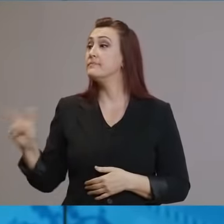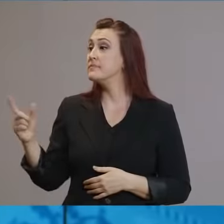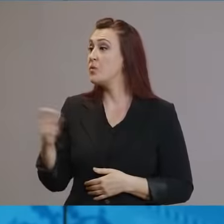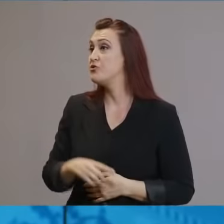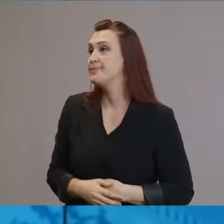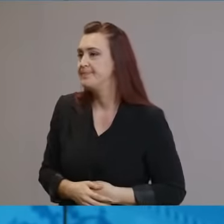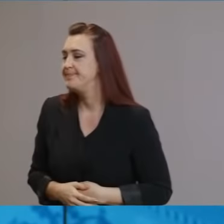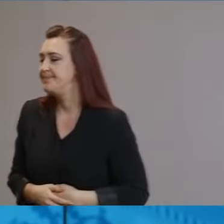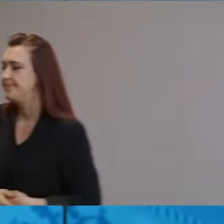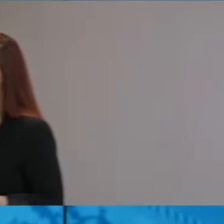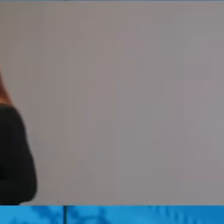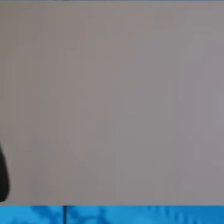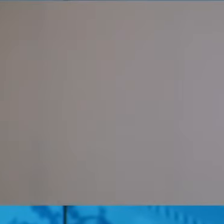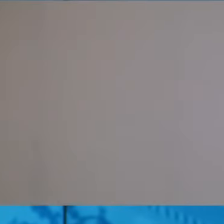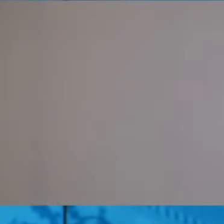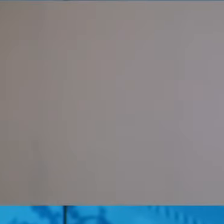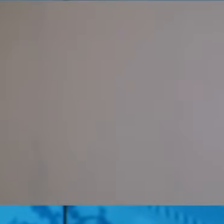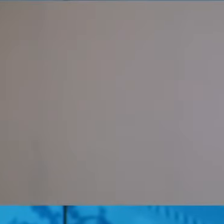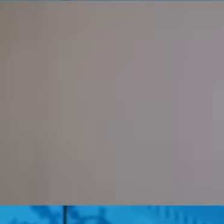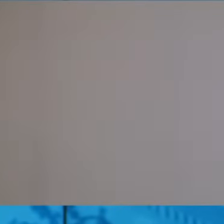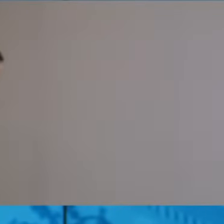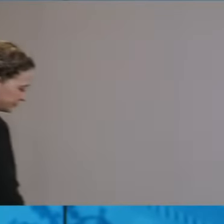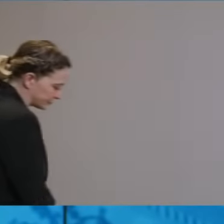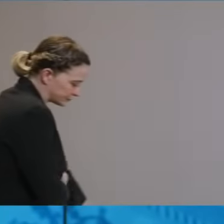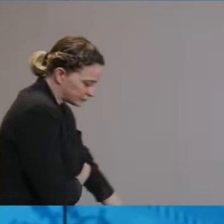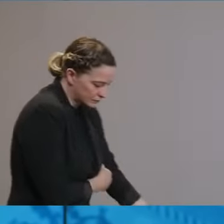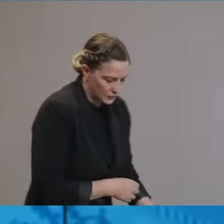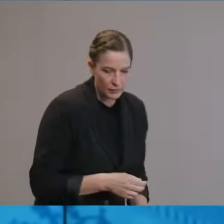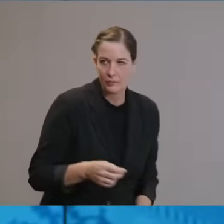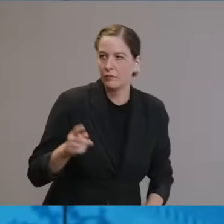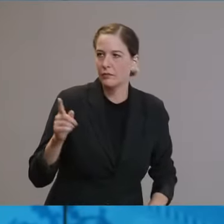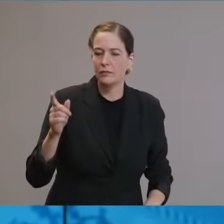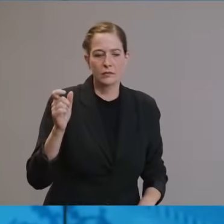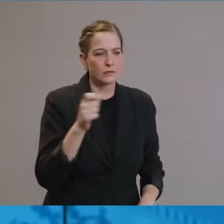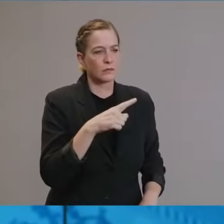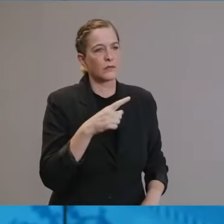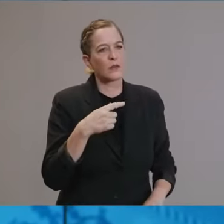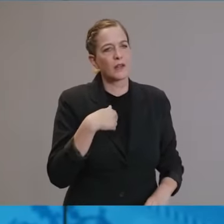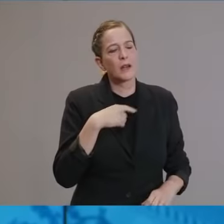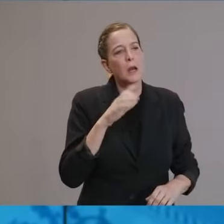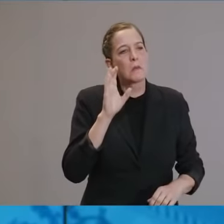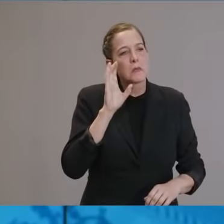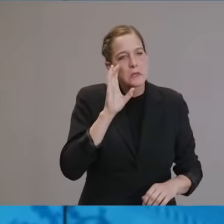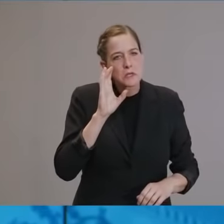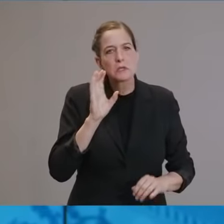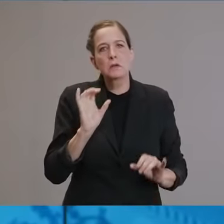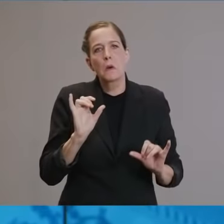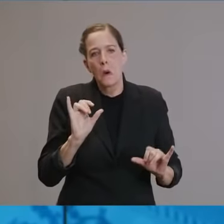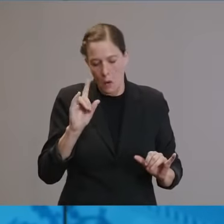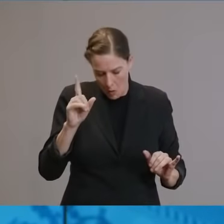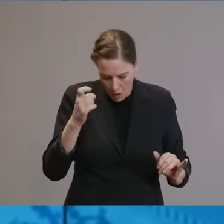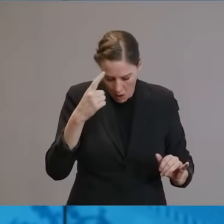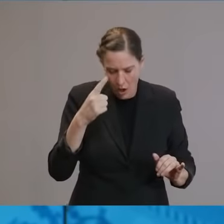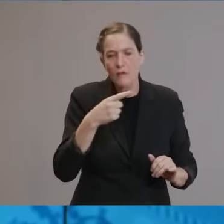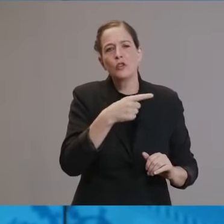SO I'M LISTENING TO WHAT YOU ARE SAYING. GOVERNOR, YOU SAID WE HAVE SEEN AN INCREASE IN CASES, WE ARE GOING TO CONTINUE OUR GRADUAL